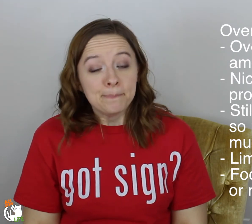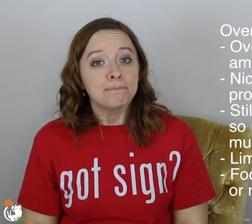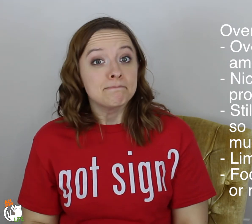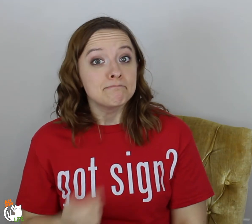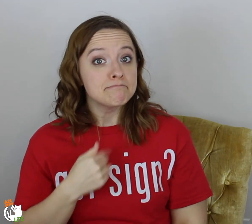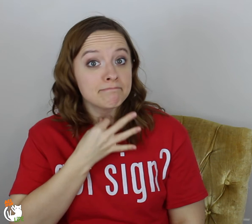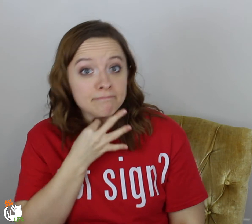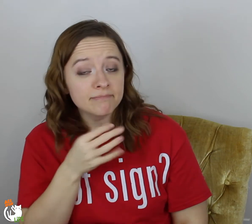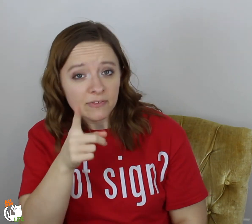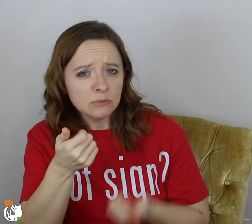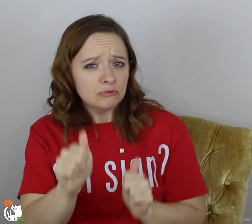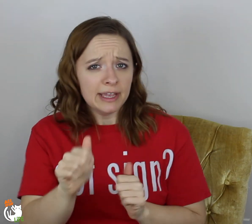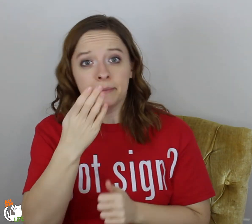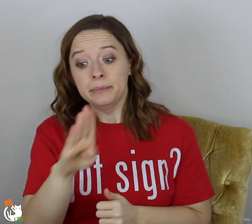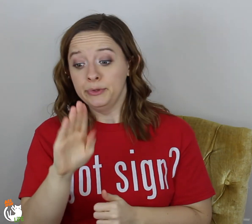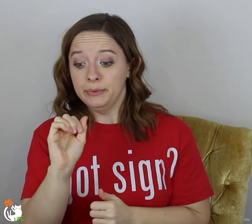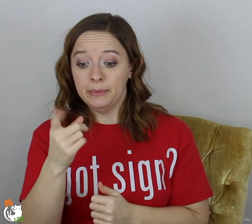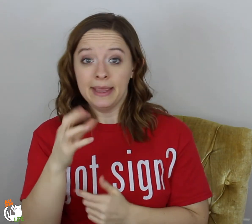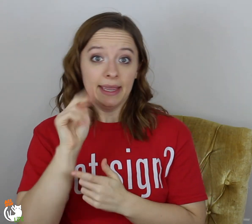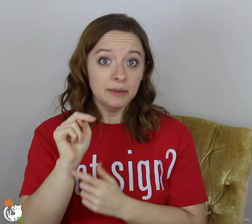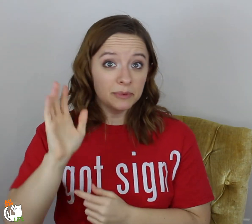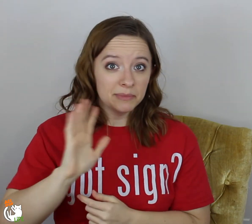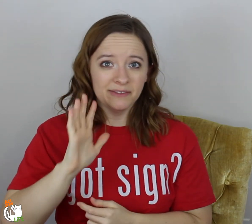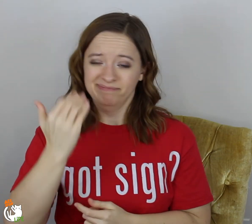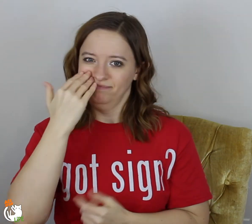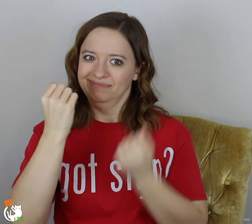So, I'm curious if you guys have tried Blue Apron before?